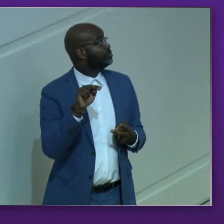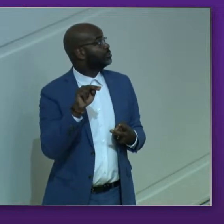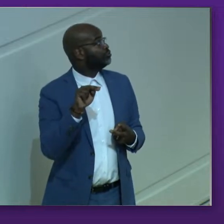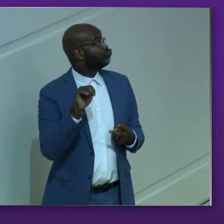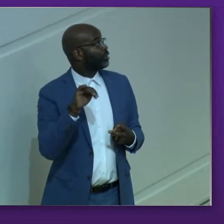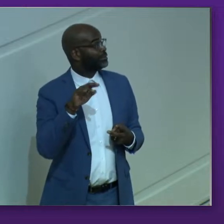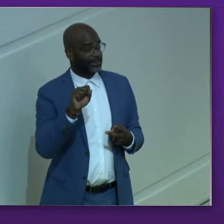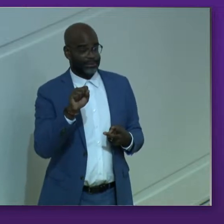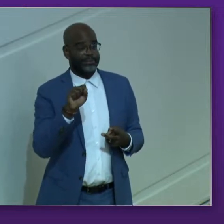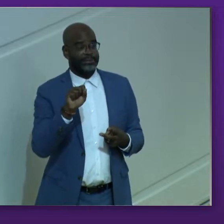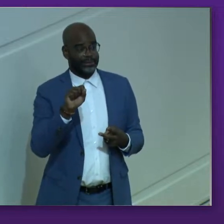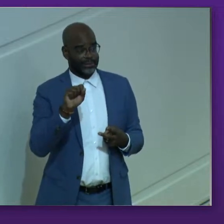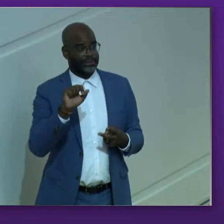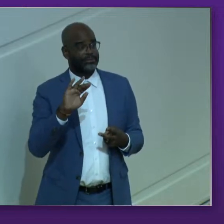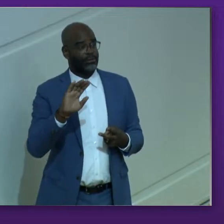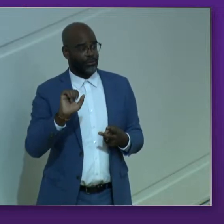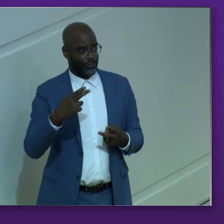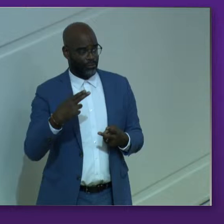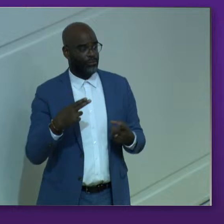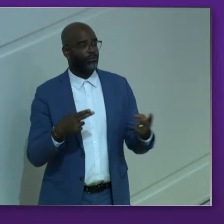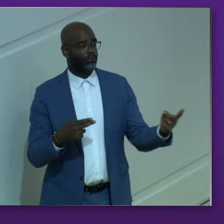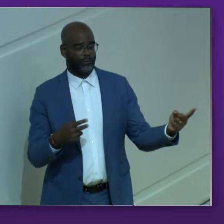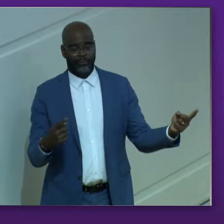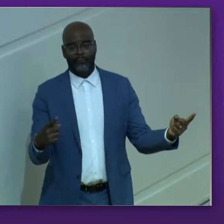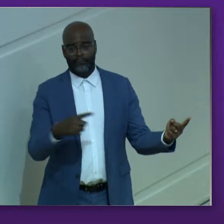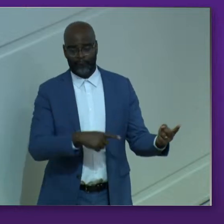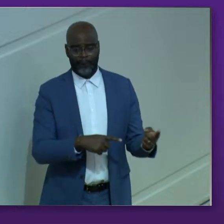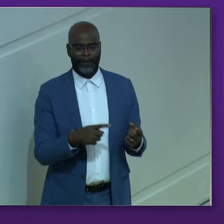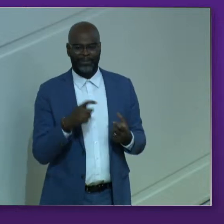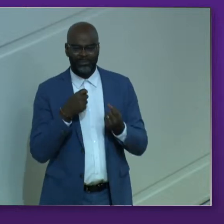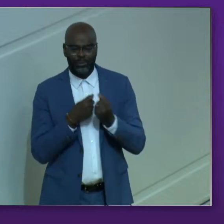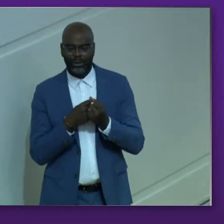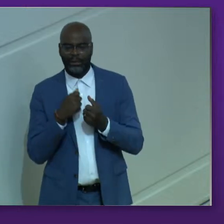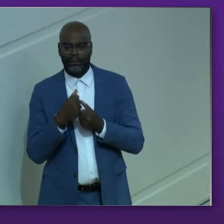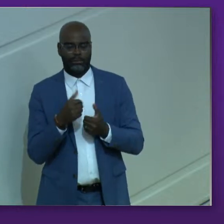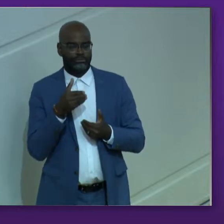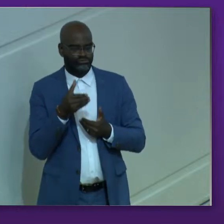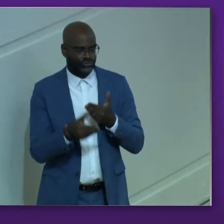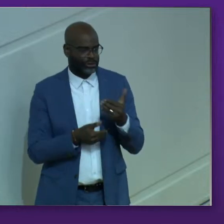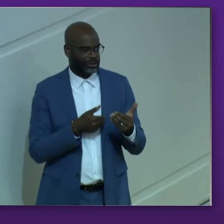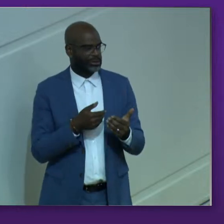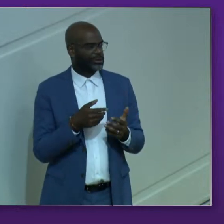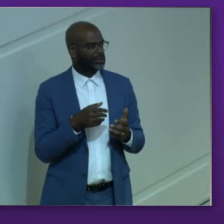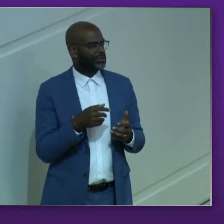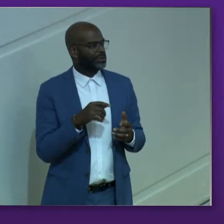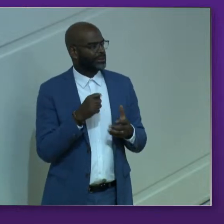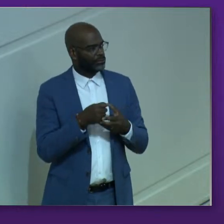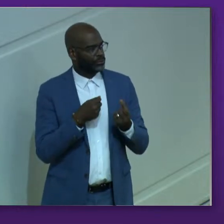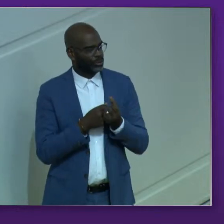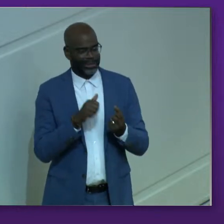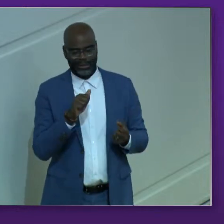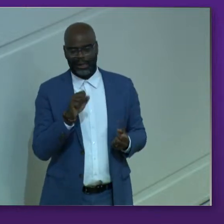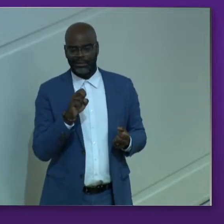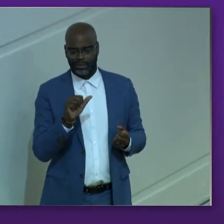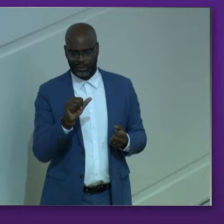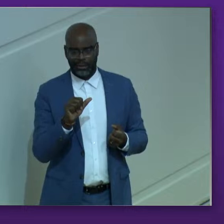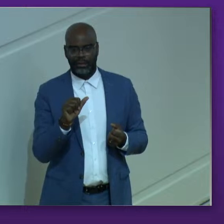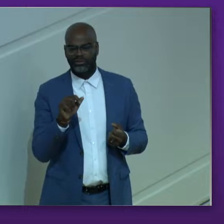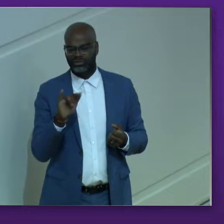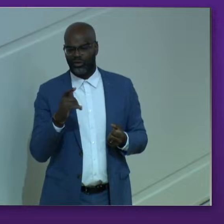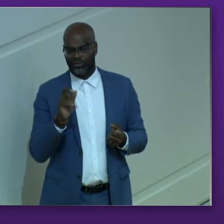[LISTING NAMES] . HAS COUNTLESS